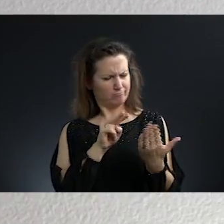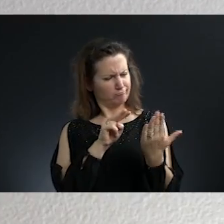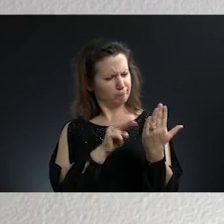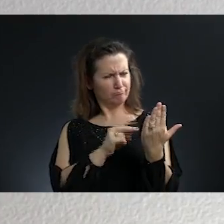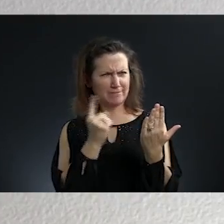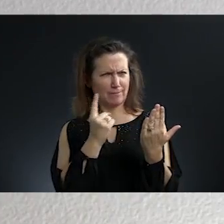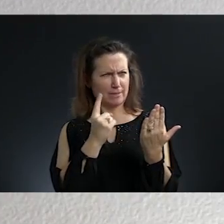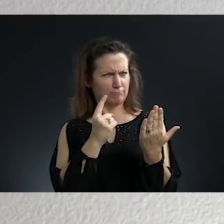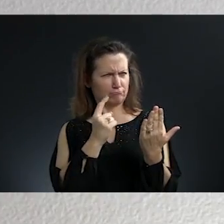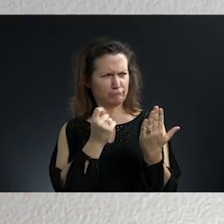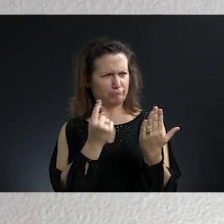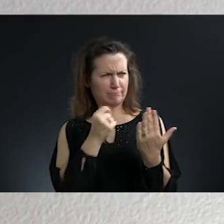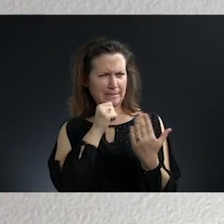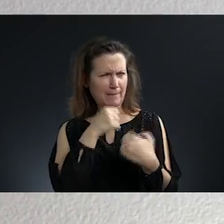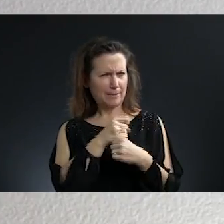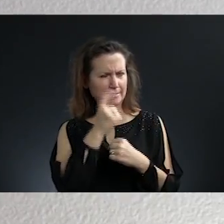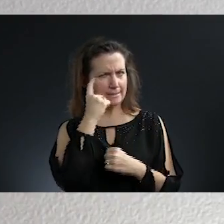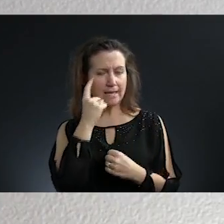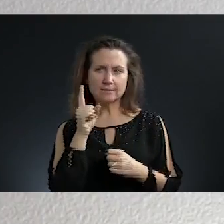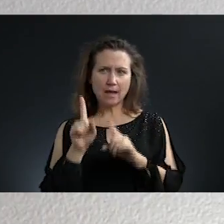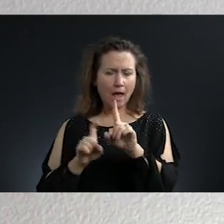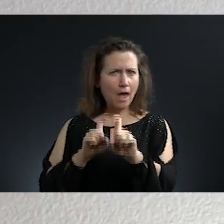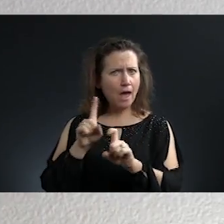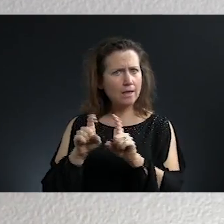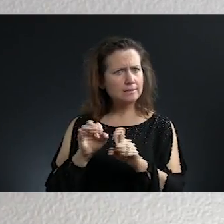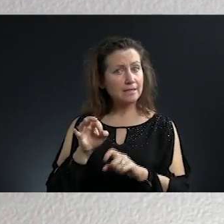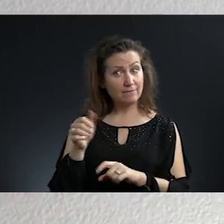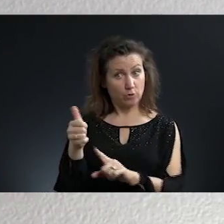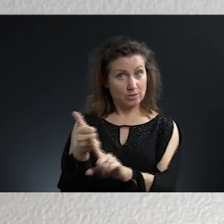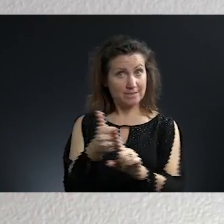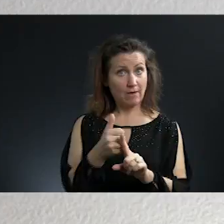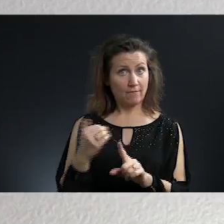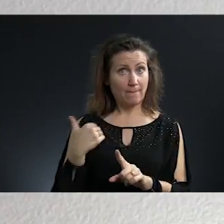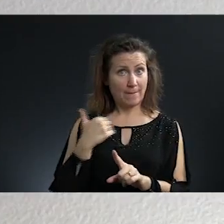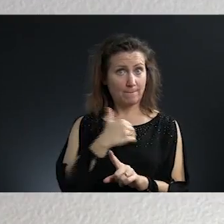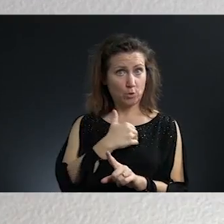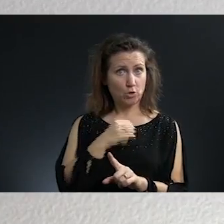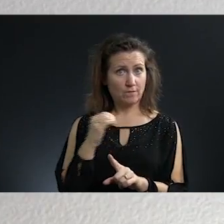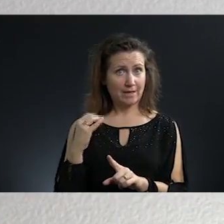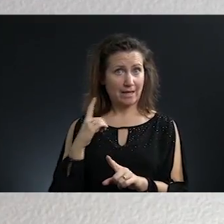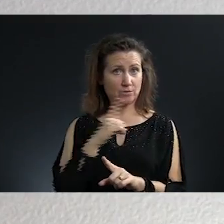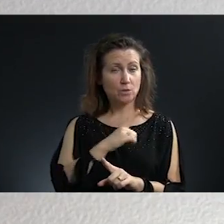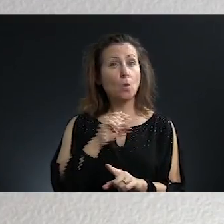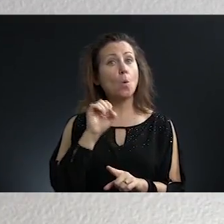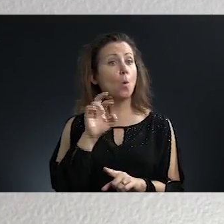Ask those questions at the meeting if you are a council member also, if you are a member of the public and you